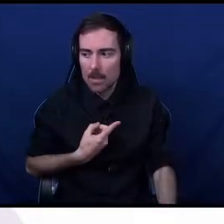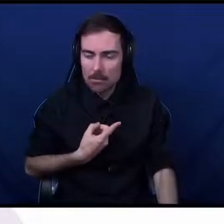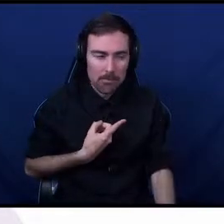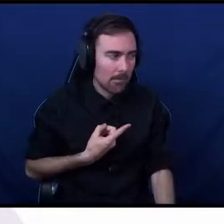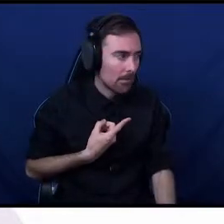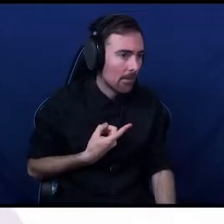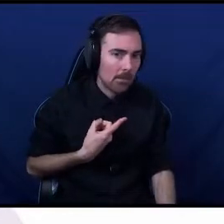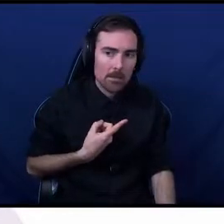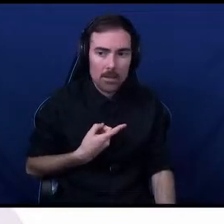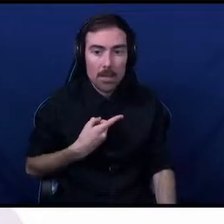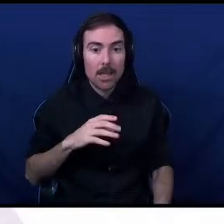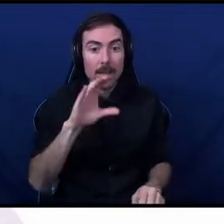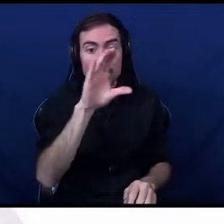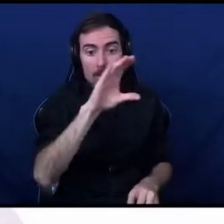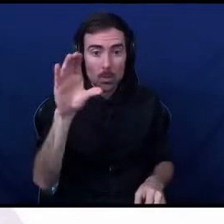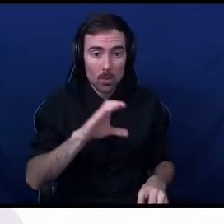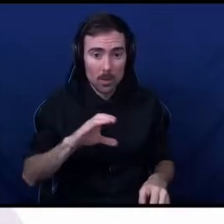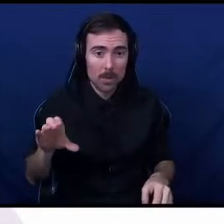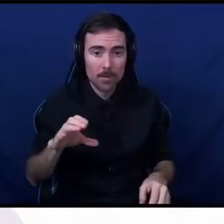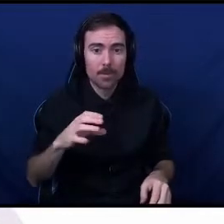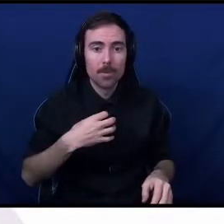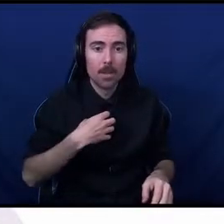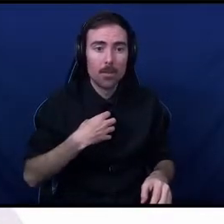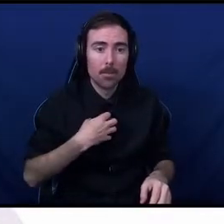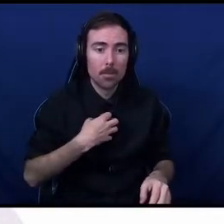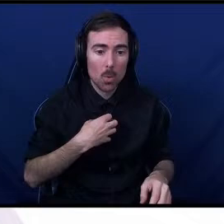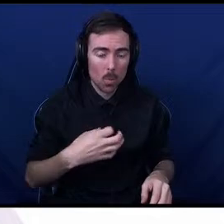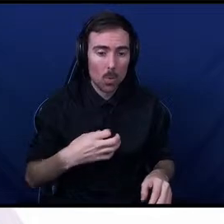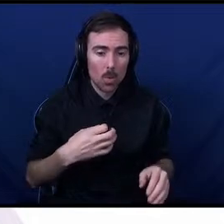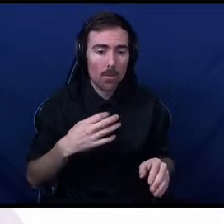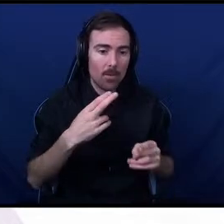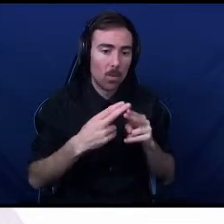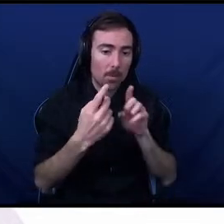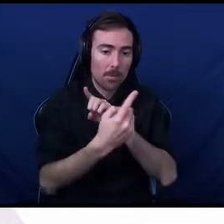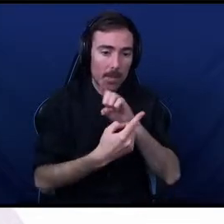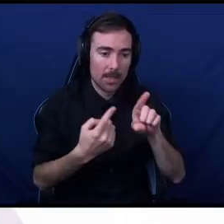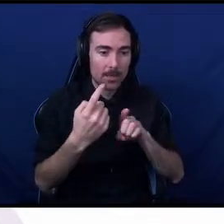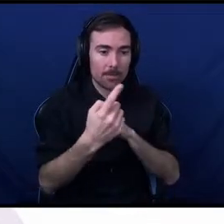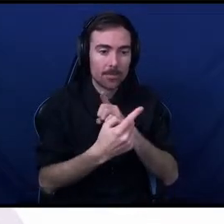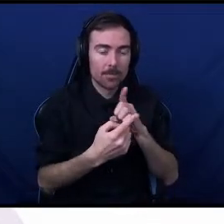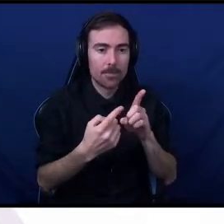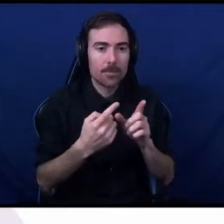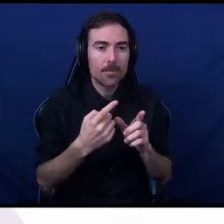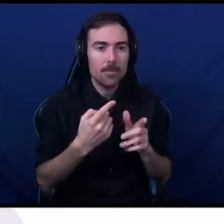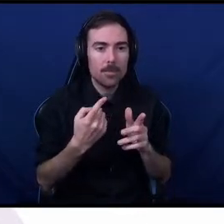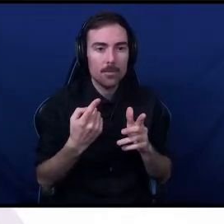of being utilised a lot more for meetings, I think there was the visibility for more people to see accessibility